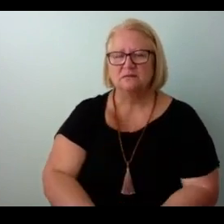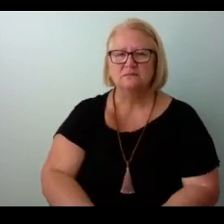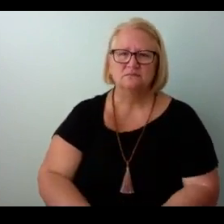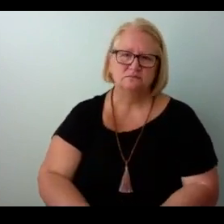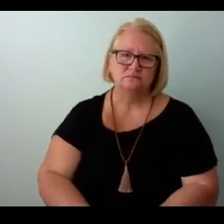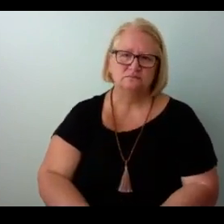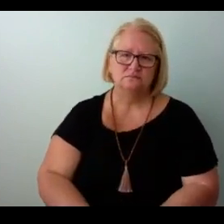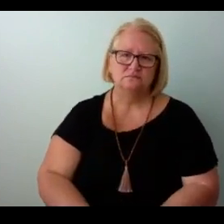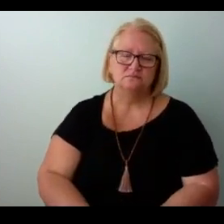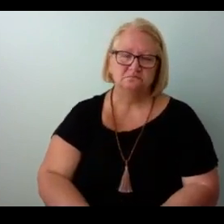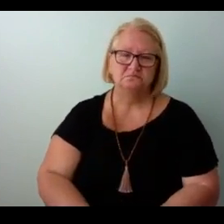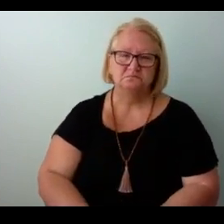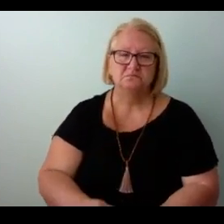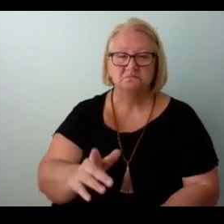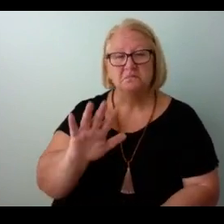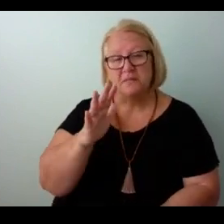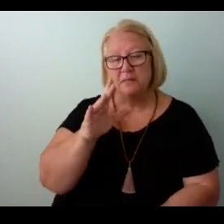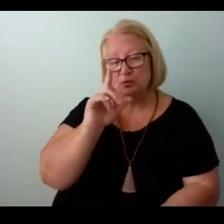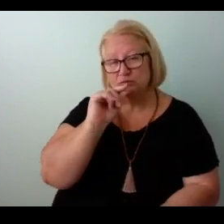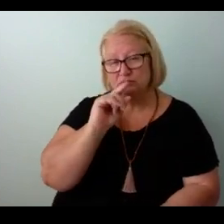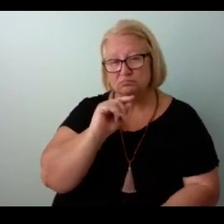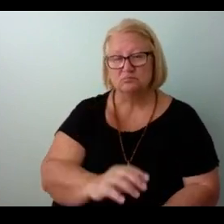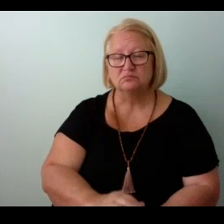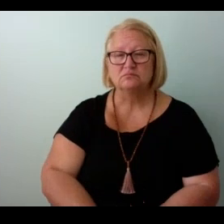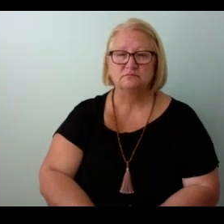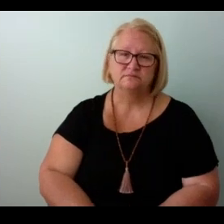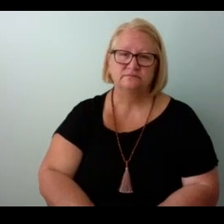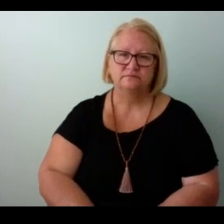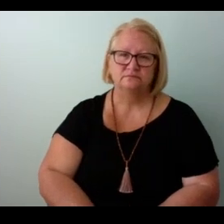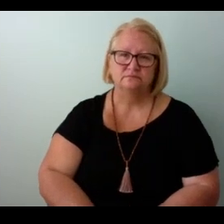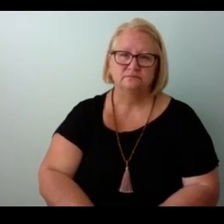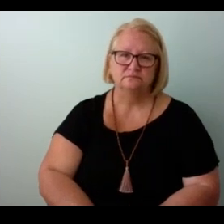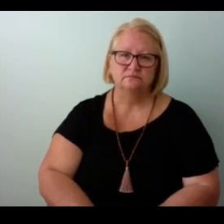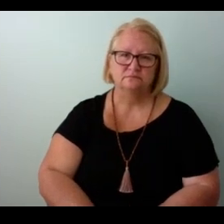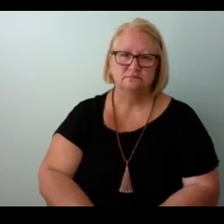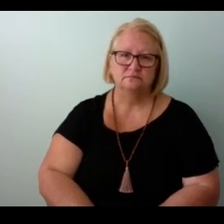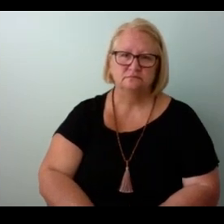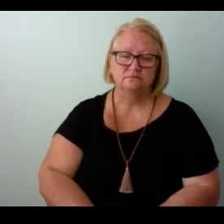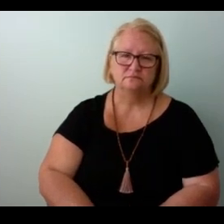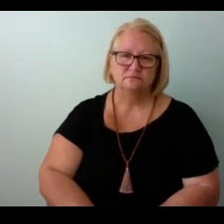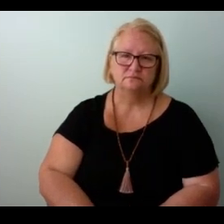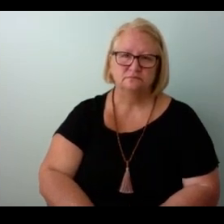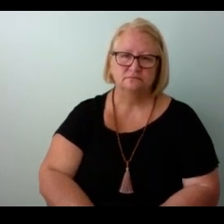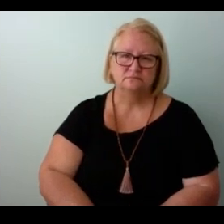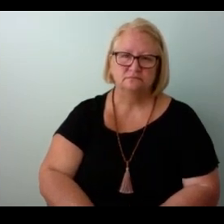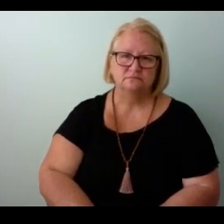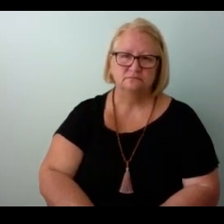So that maybe an option, I would have to check that.